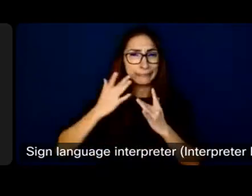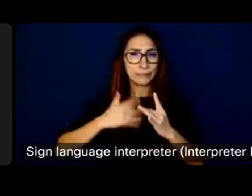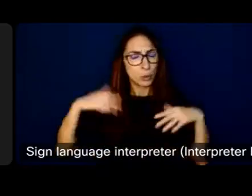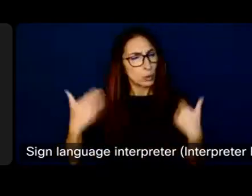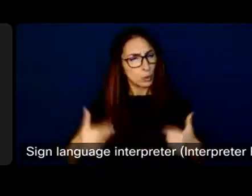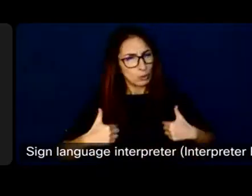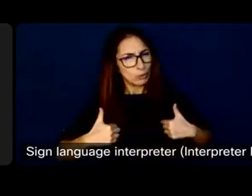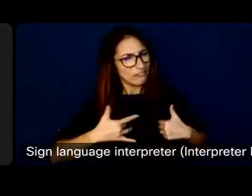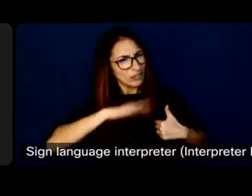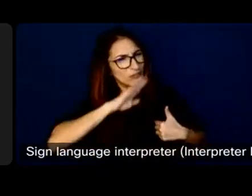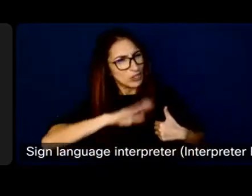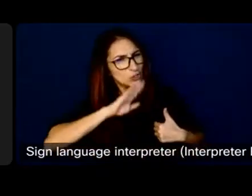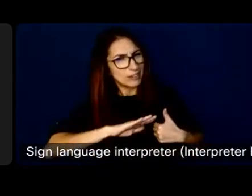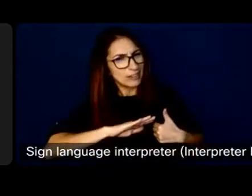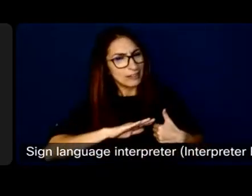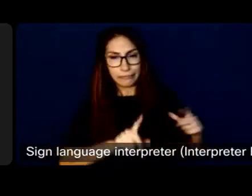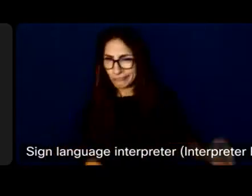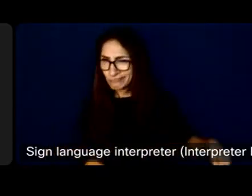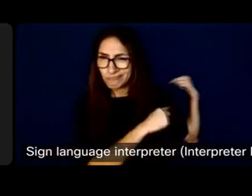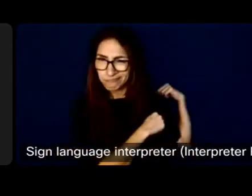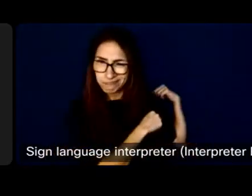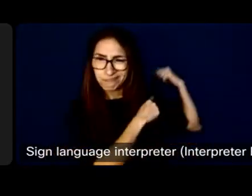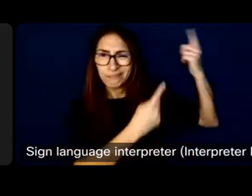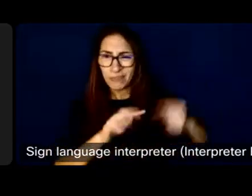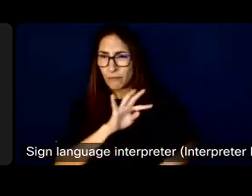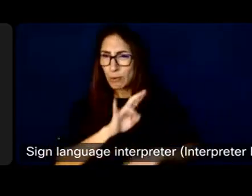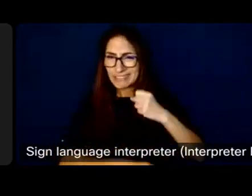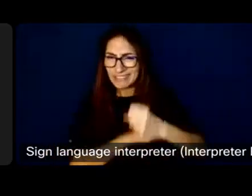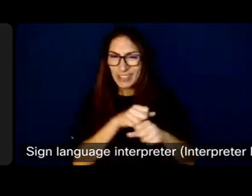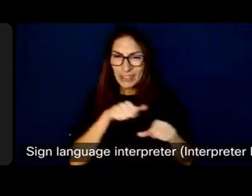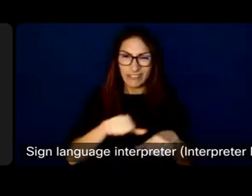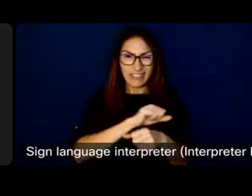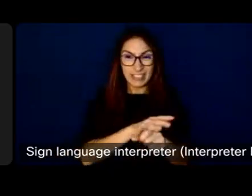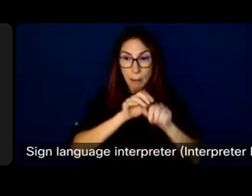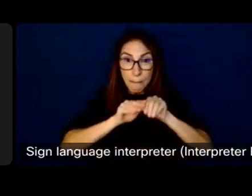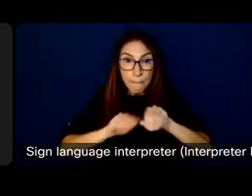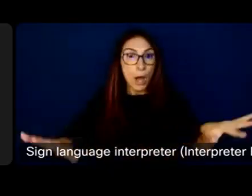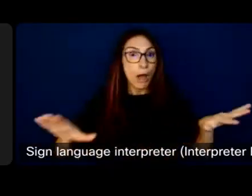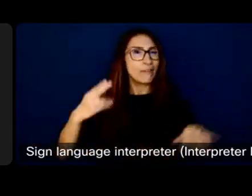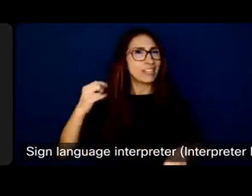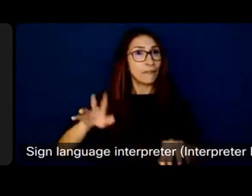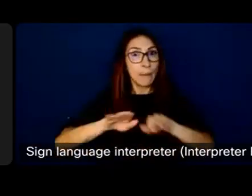should be discussed more openly in more spaces that provide